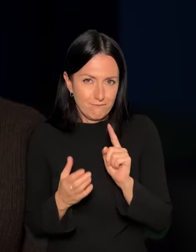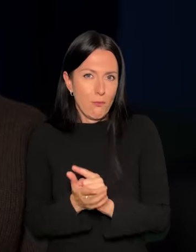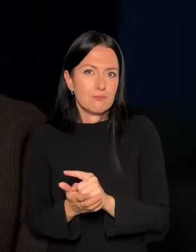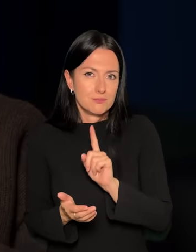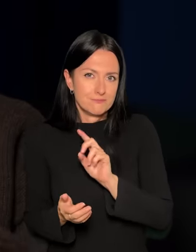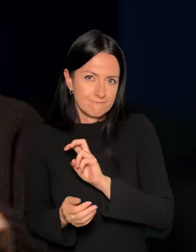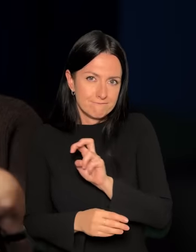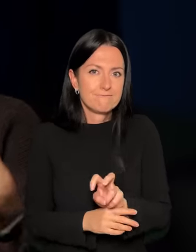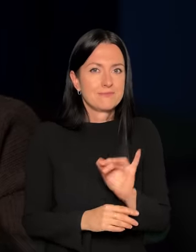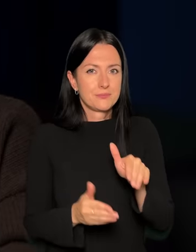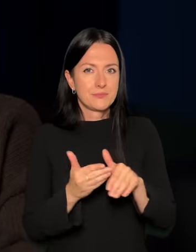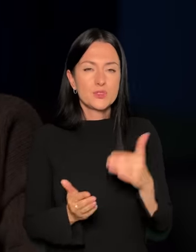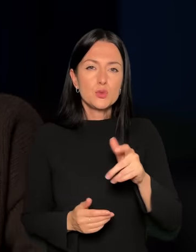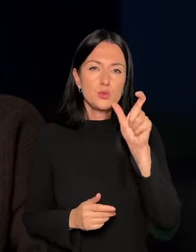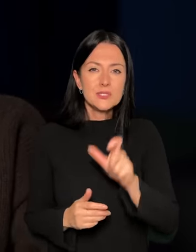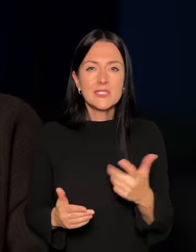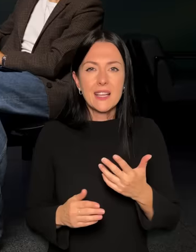especially when the person is overcoming barriers.